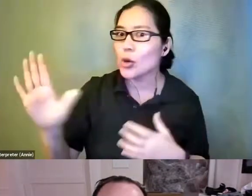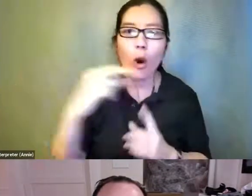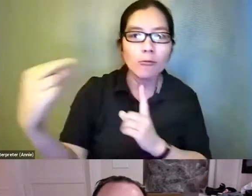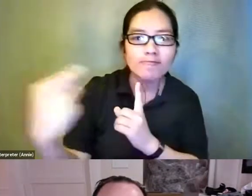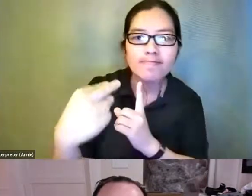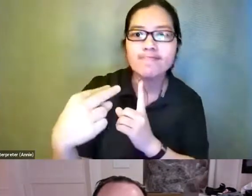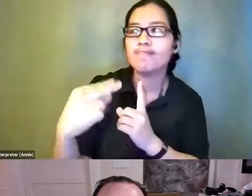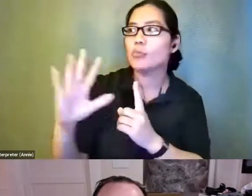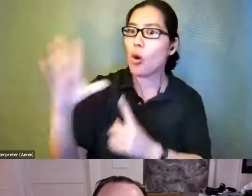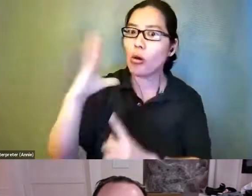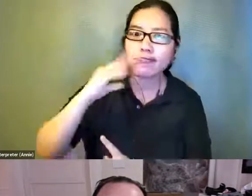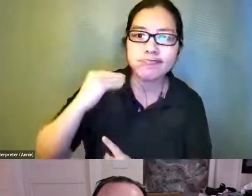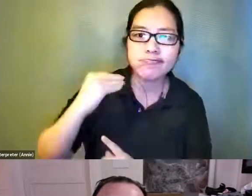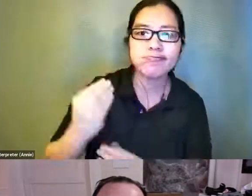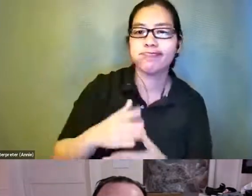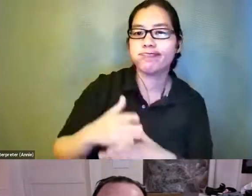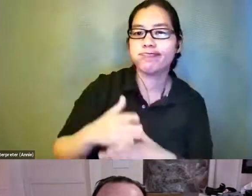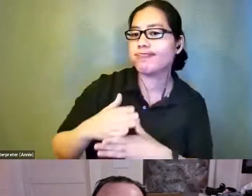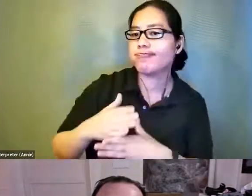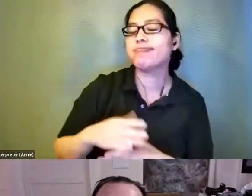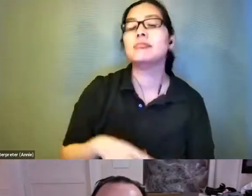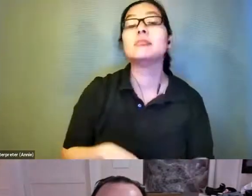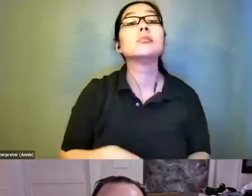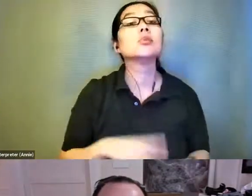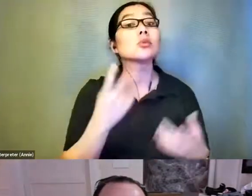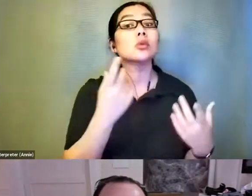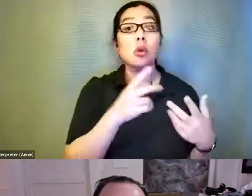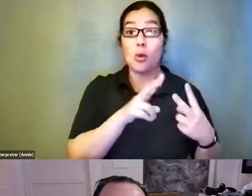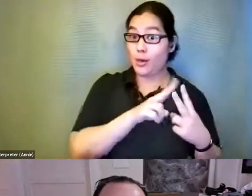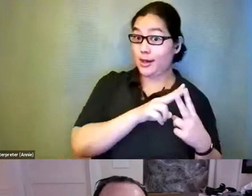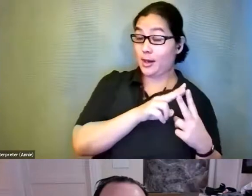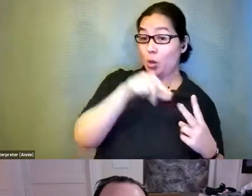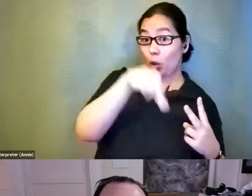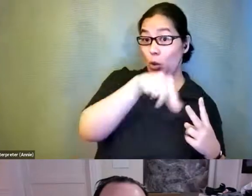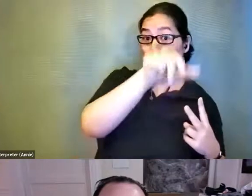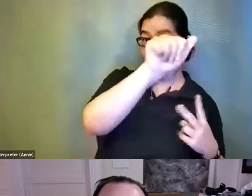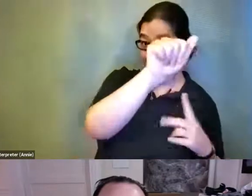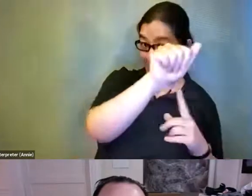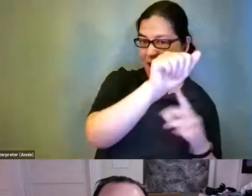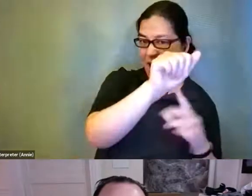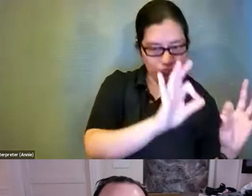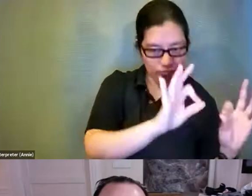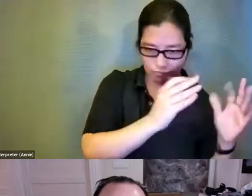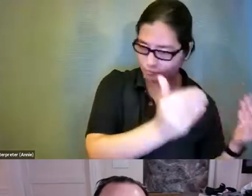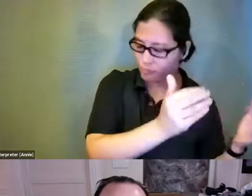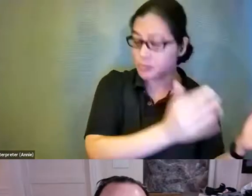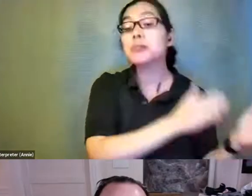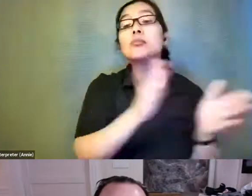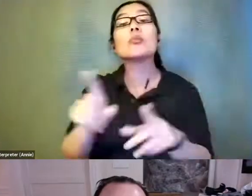. You can chime into the Q&A. We also have a Facebook group that's set up. We hope that will be